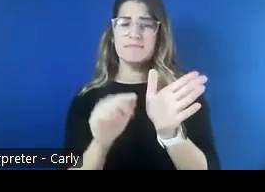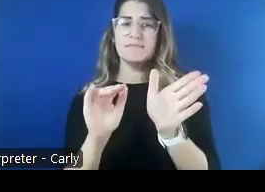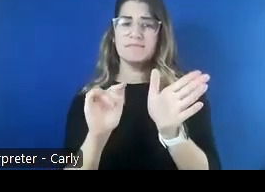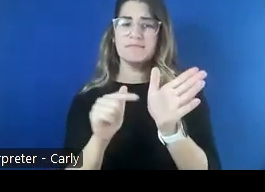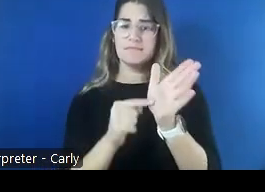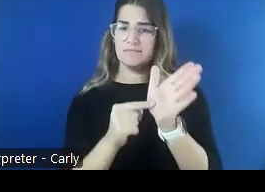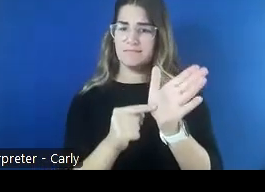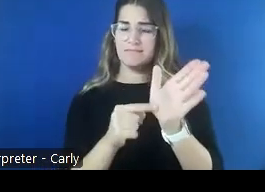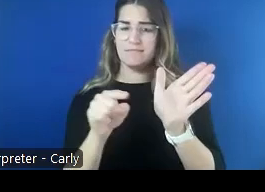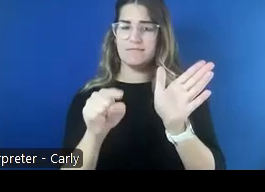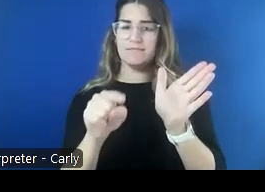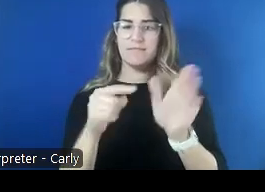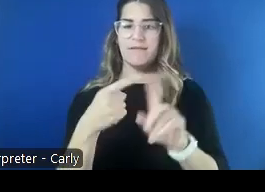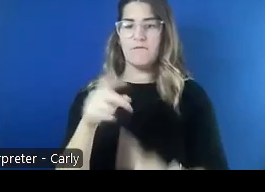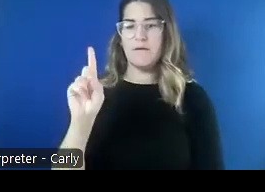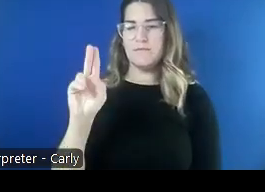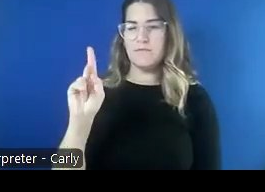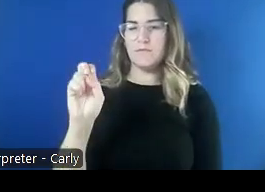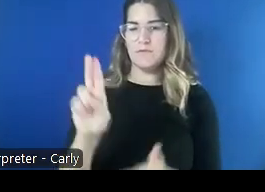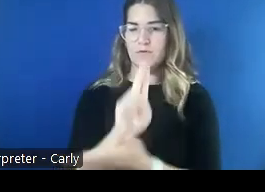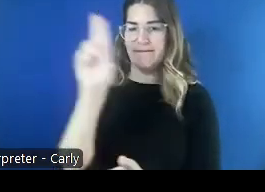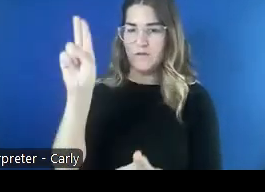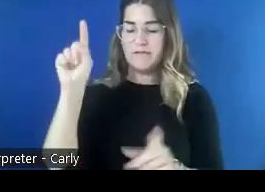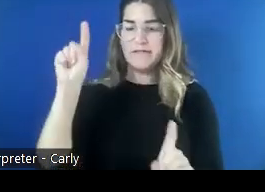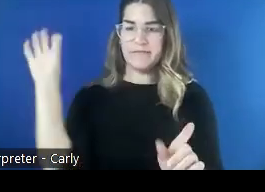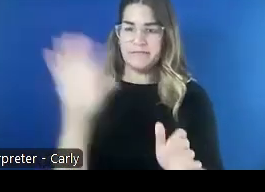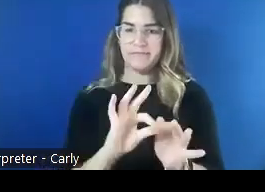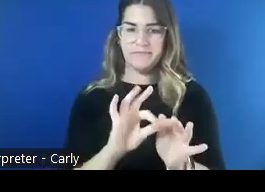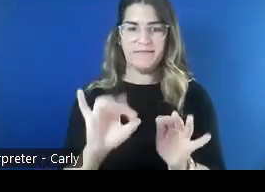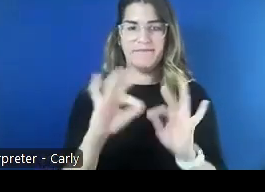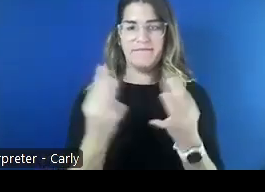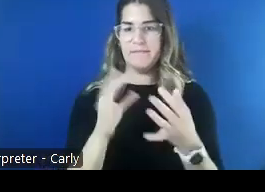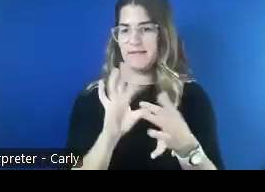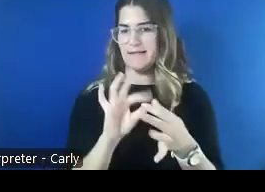developed at Duke University the family connects International model which was originally given as